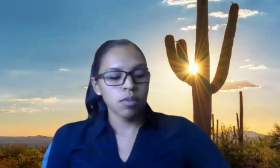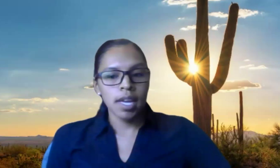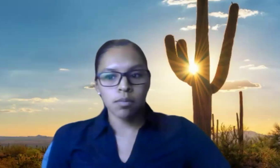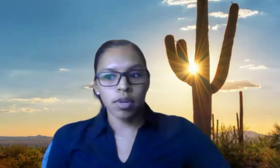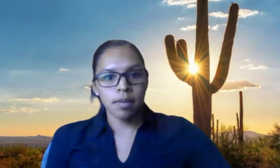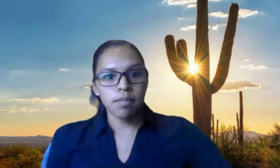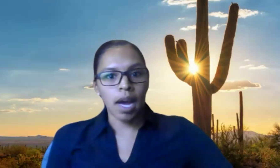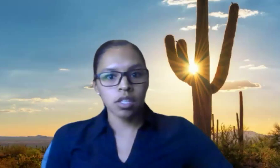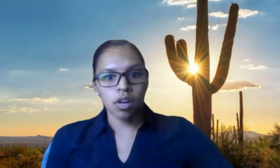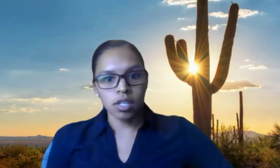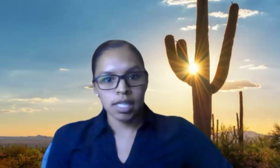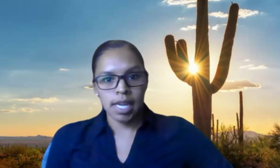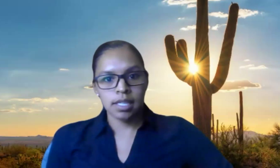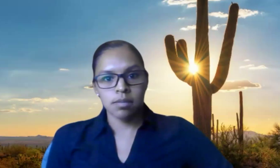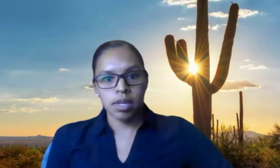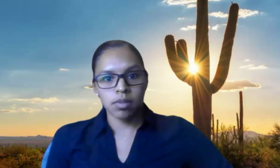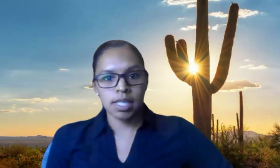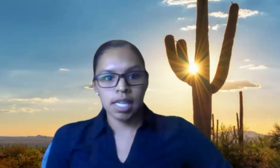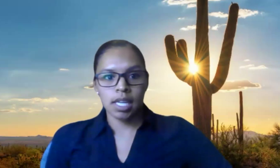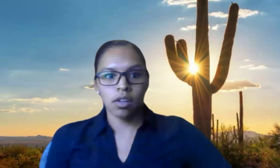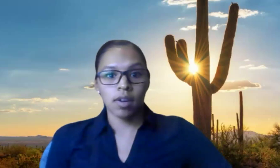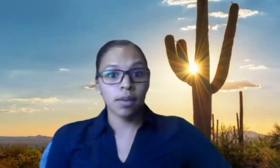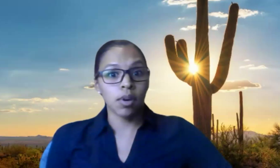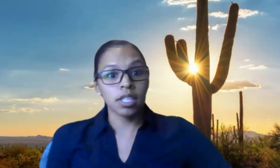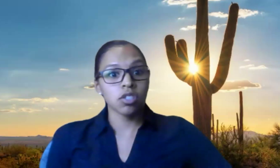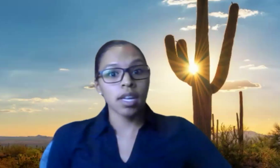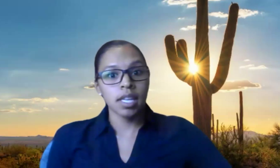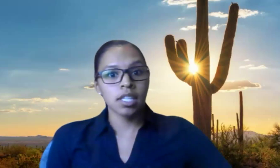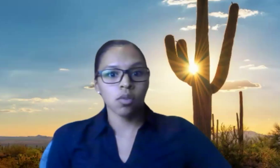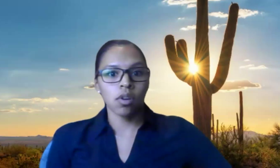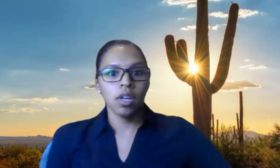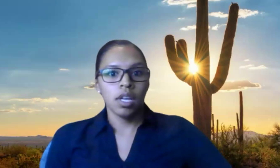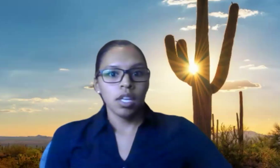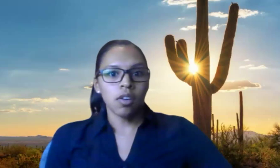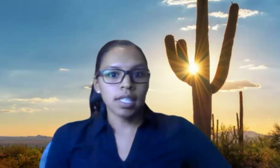THE WAY AND BRING THEM BACK TO OUR STATE TO BE ABLE TO SAY HEY WELL LET'S TRY THIS OR I